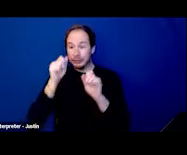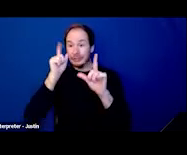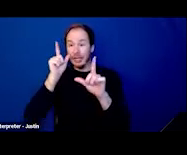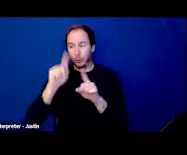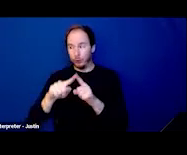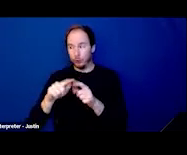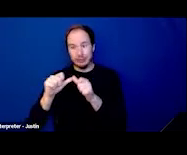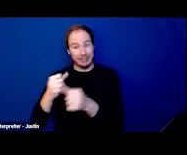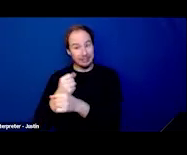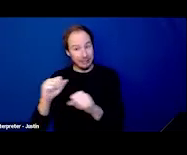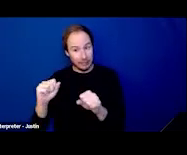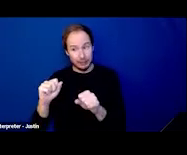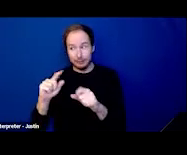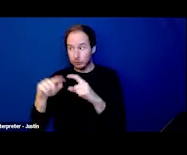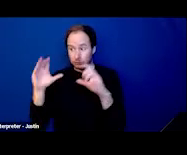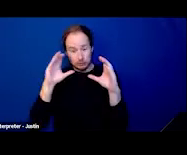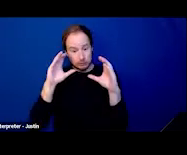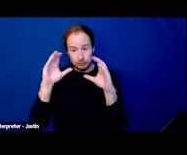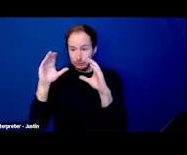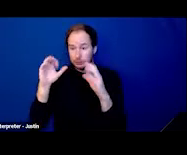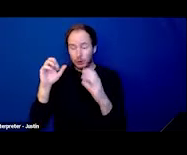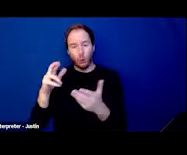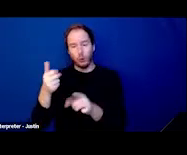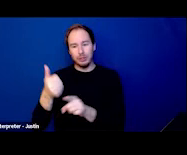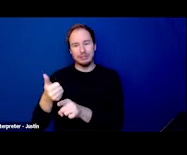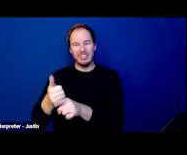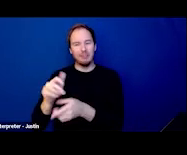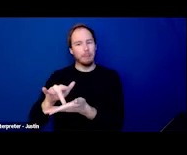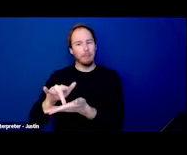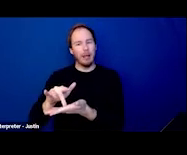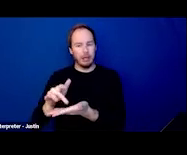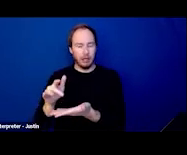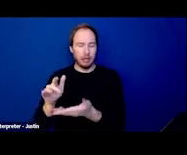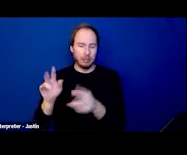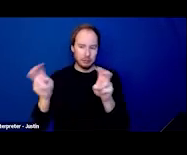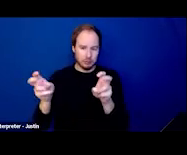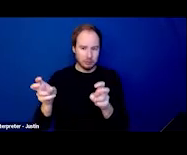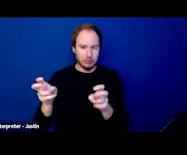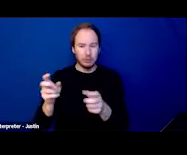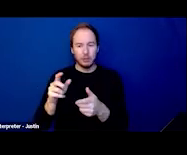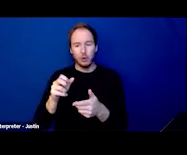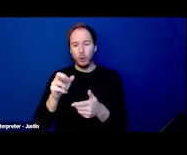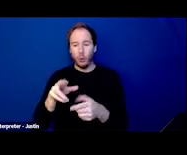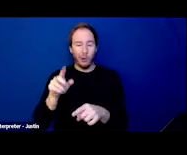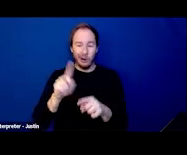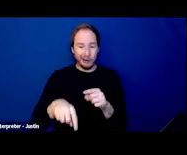or possibly to self-medicate, can really impact the ability to keep track of medication refills.